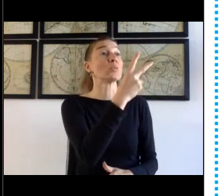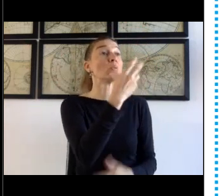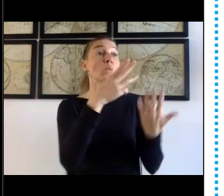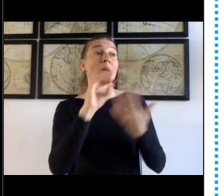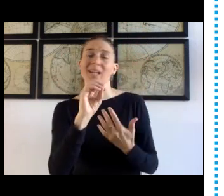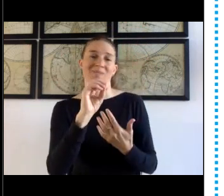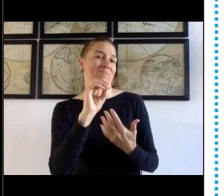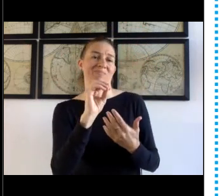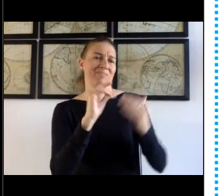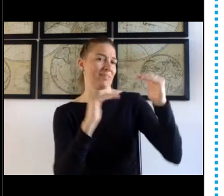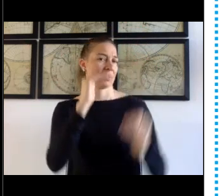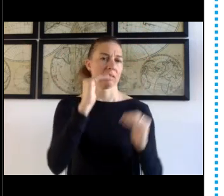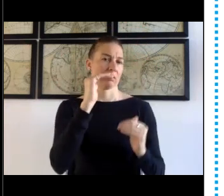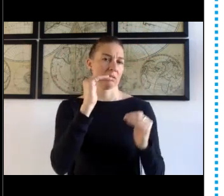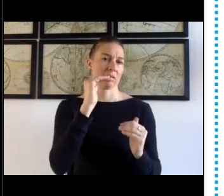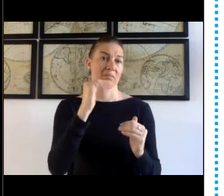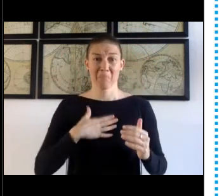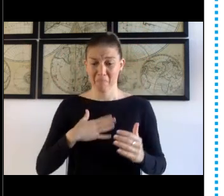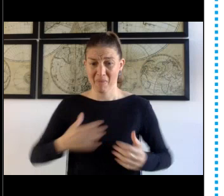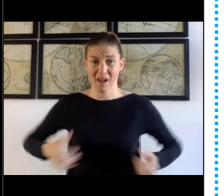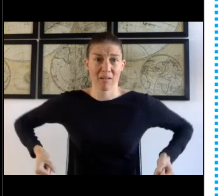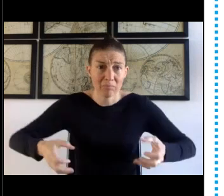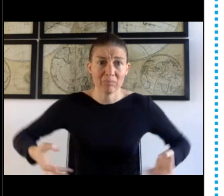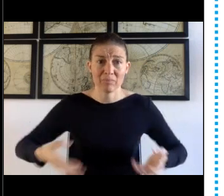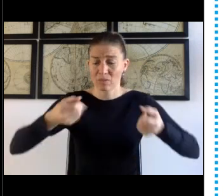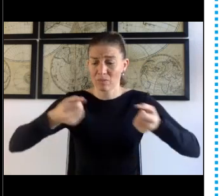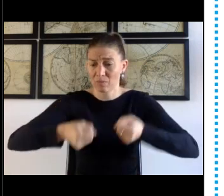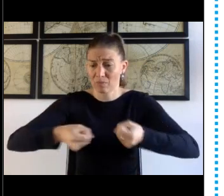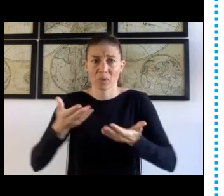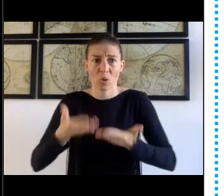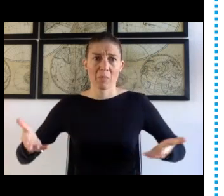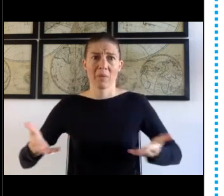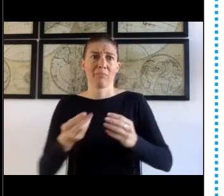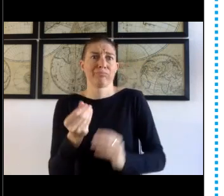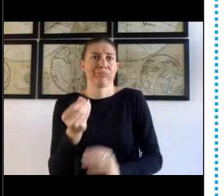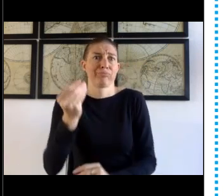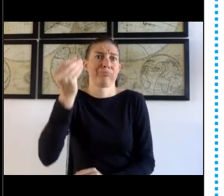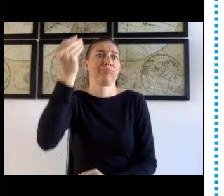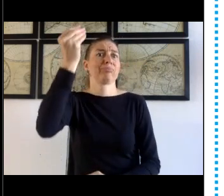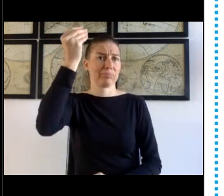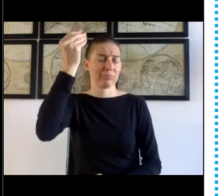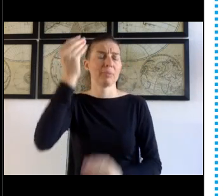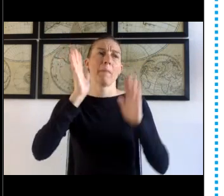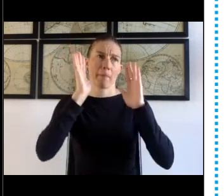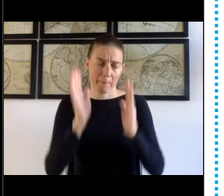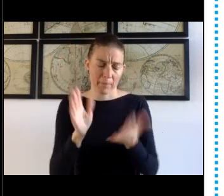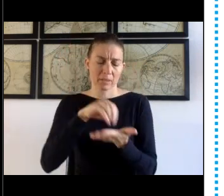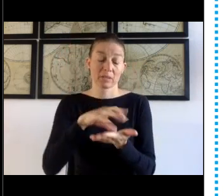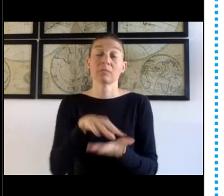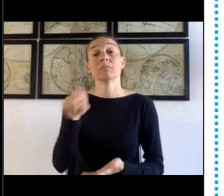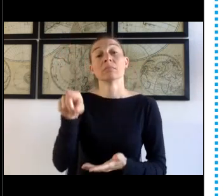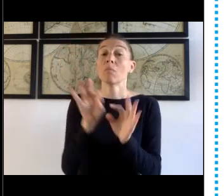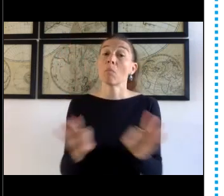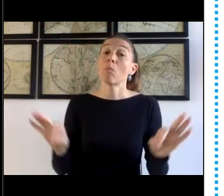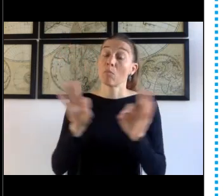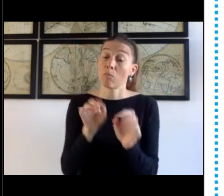much more expensive than 1290 Euros. So this can ensure when something happens